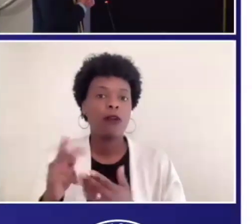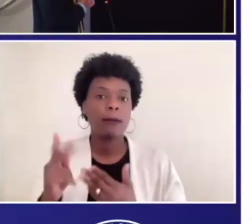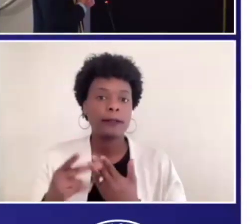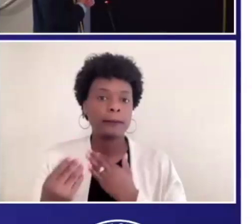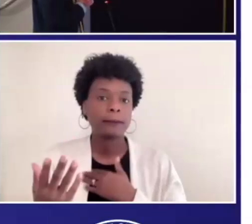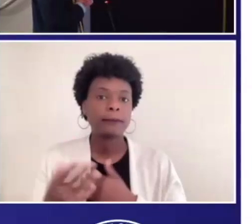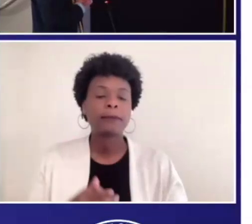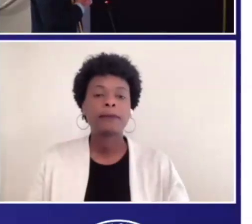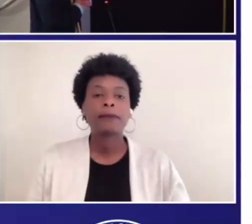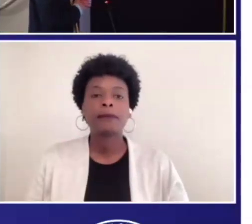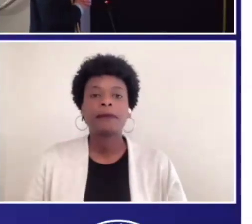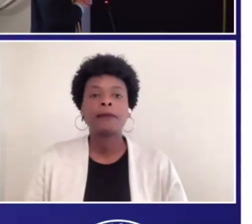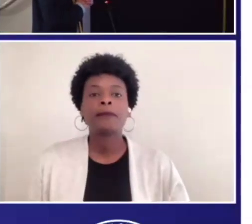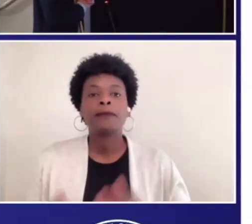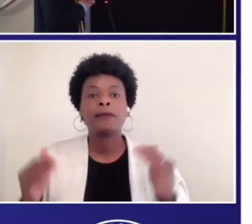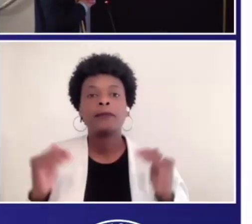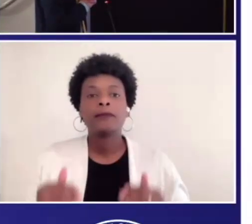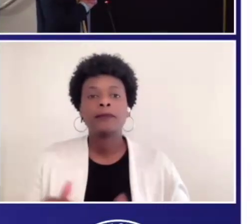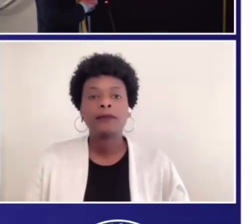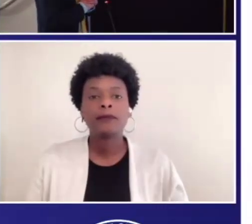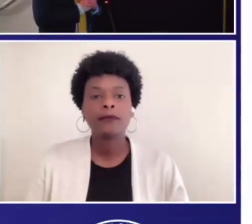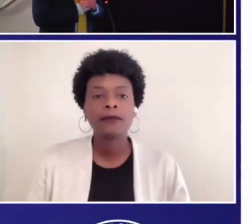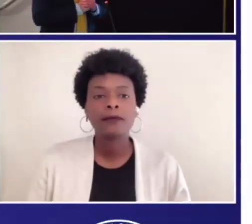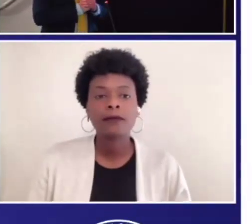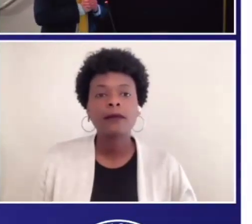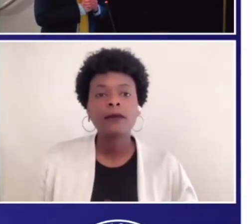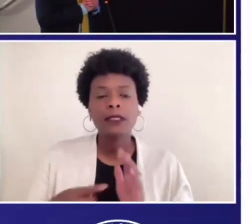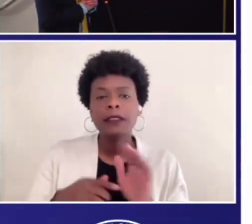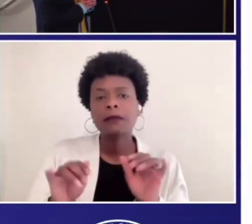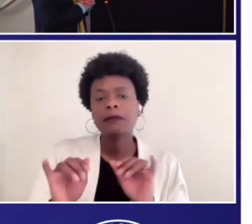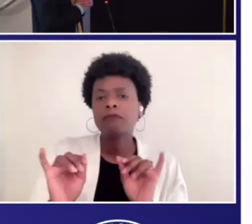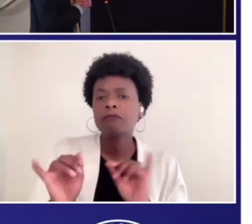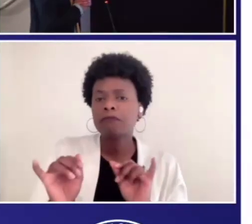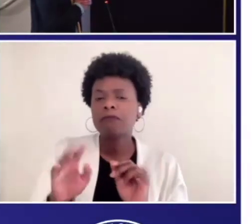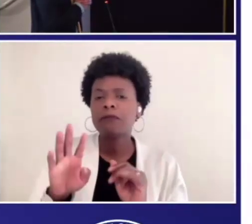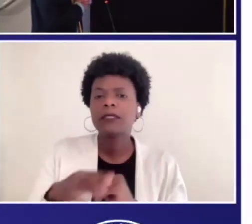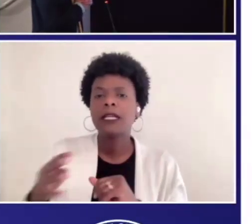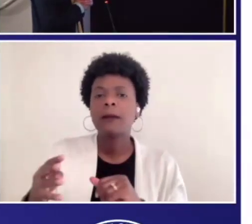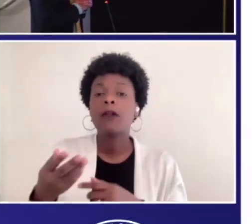Next slide, please. This is a similar table except instead of showing enrollment we are